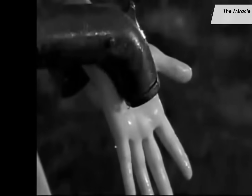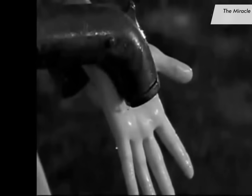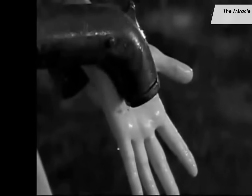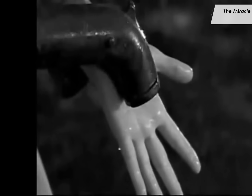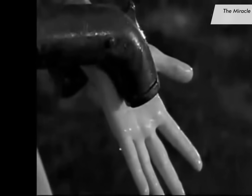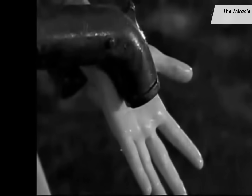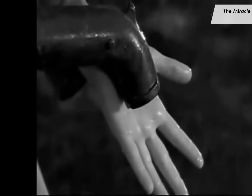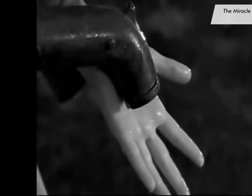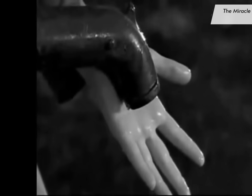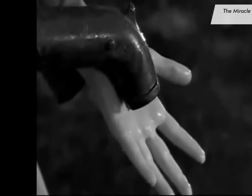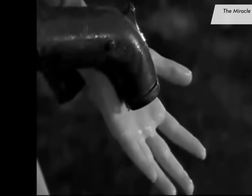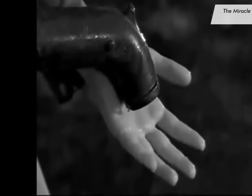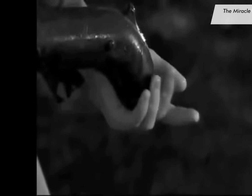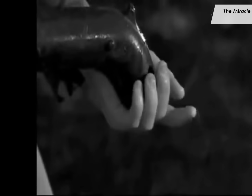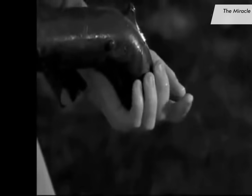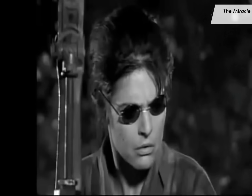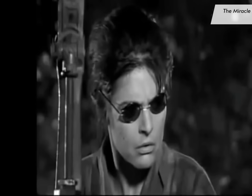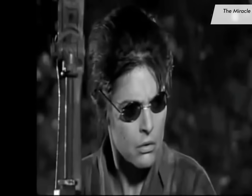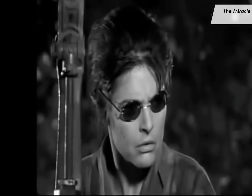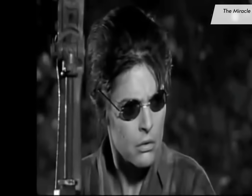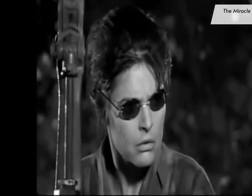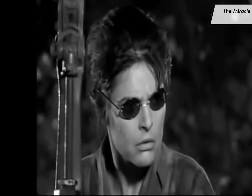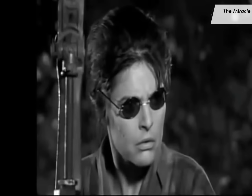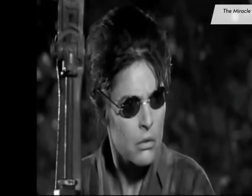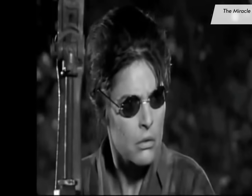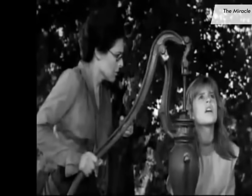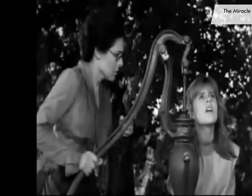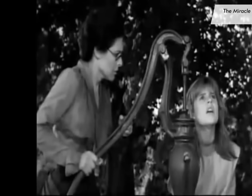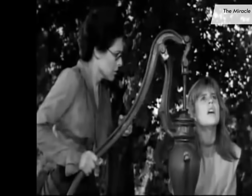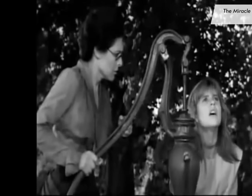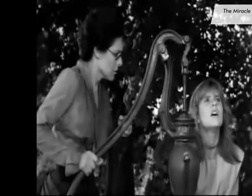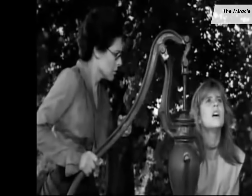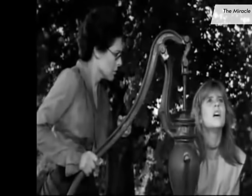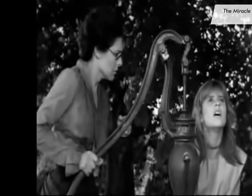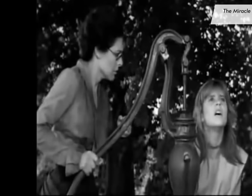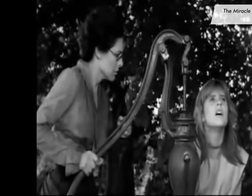This is when it clicked for Keller that the word being spelled into her hand was relating to the thing that she was feeling.